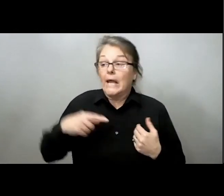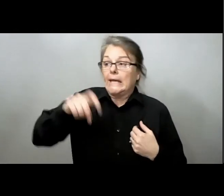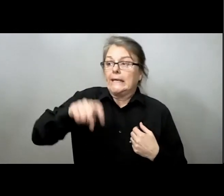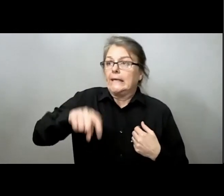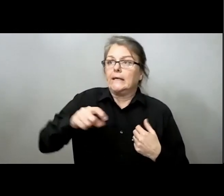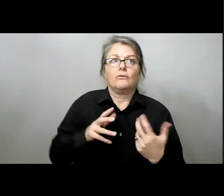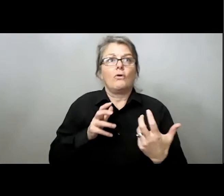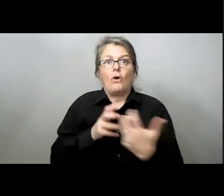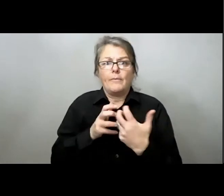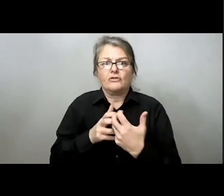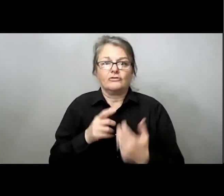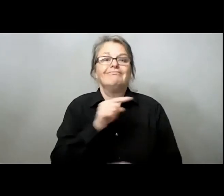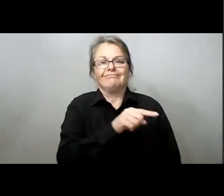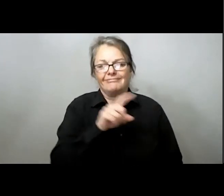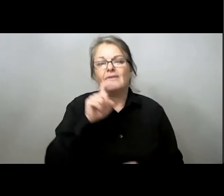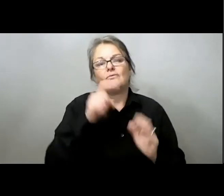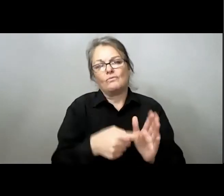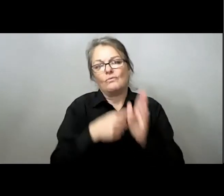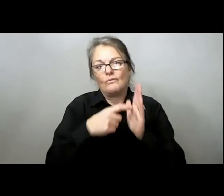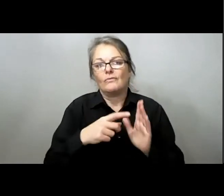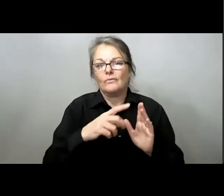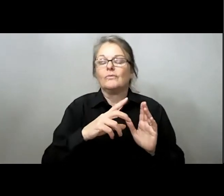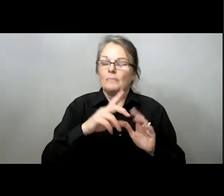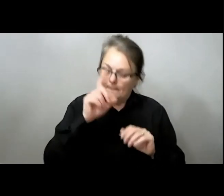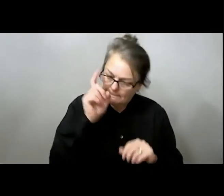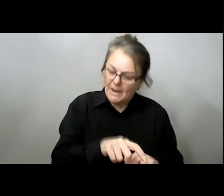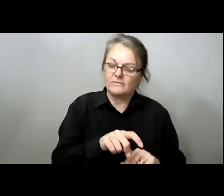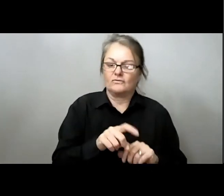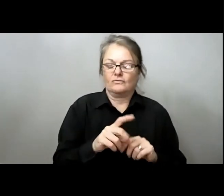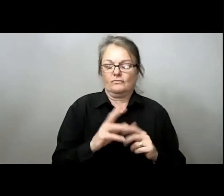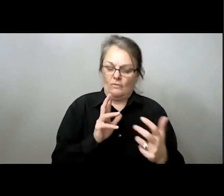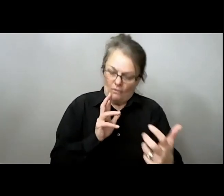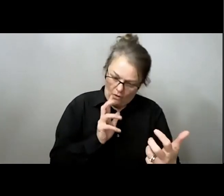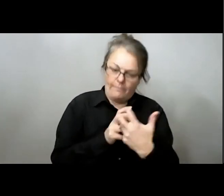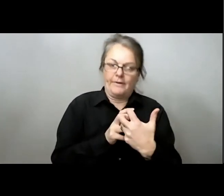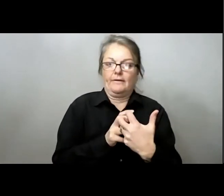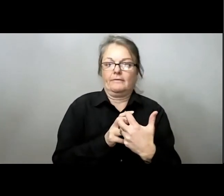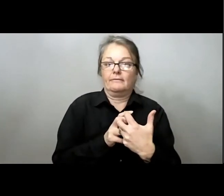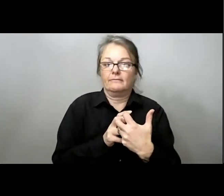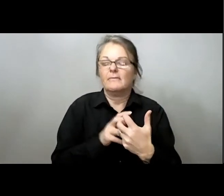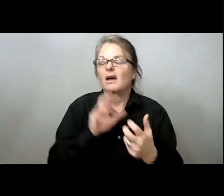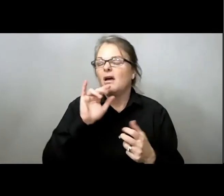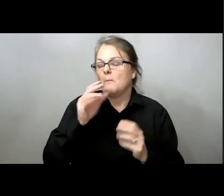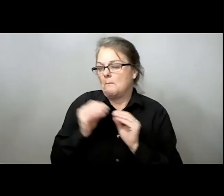THERE IS A DUTY TO ACCOMMODATE AND WE’LL GET INTO THIS A LITTLE BIT MORE IN DETAIL LATER.